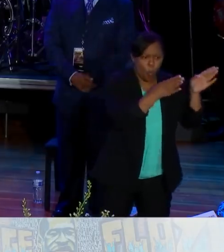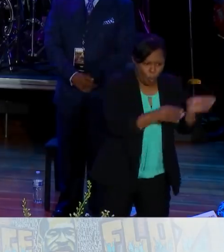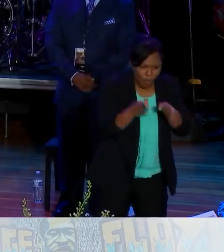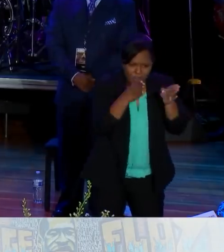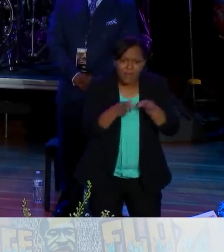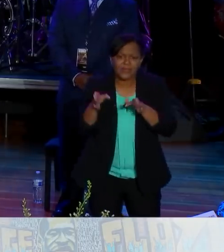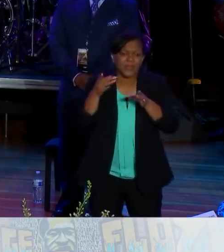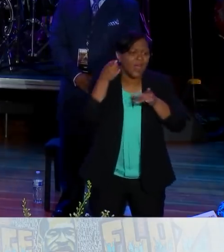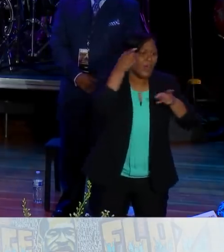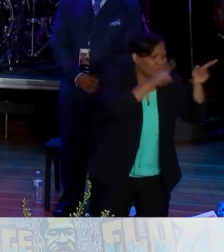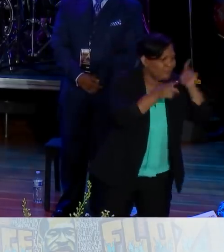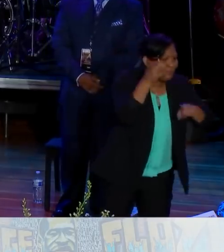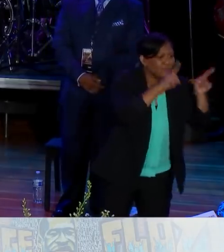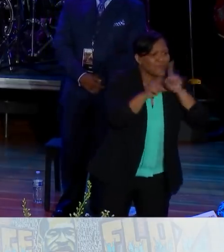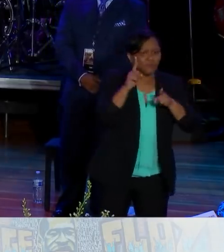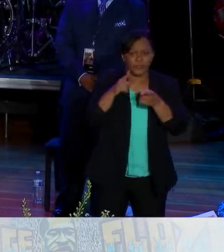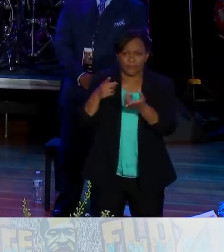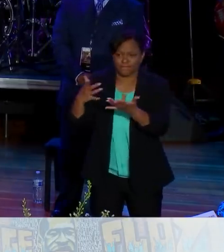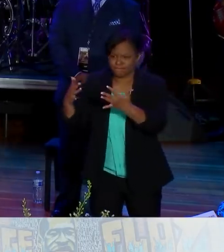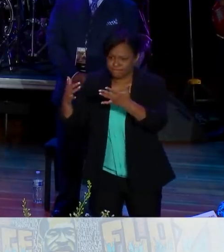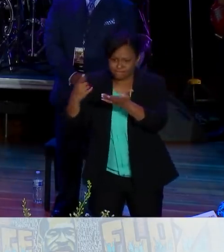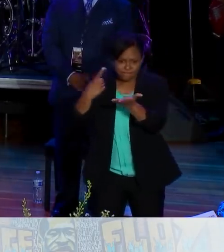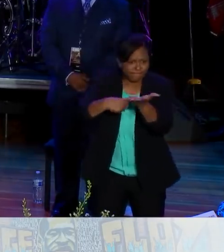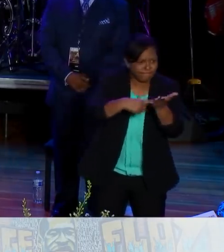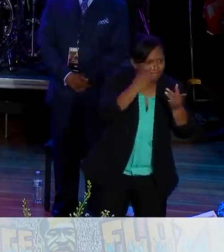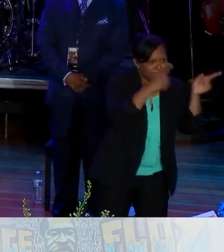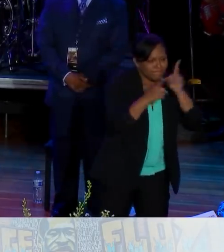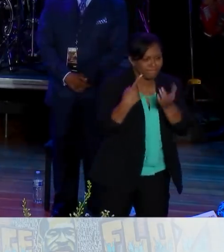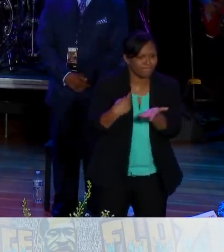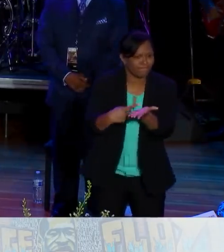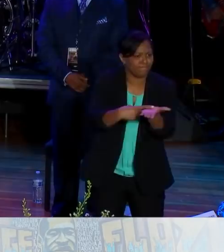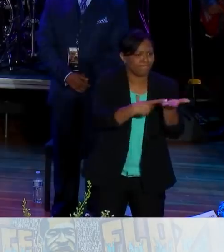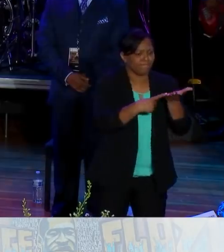STAY ORGANIZED. AND I REALLY THANK THEM FOR THEIR WORK.